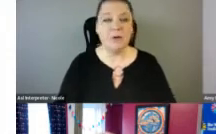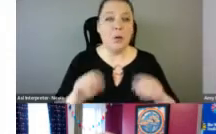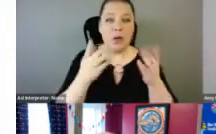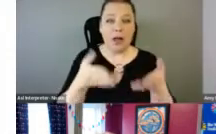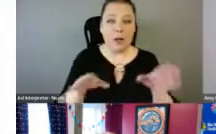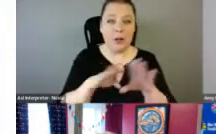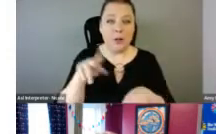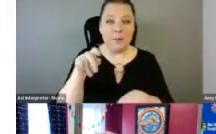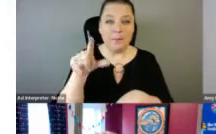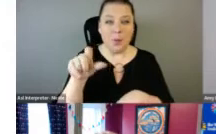results, Elayne.